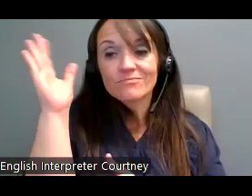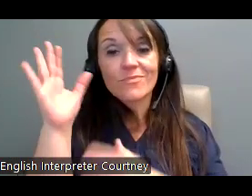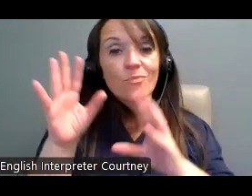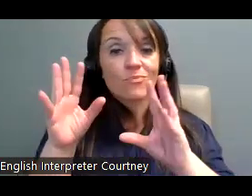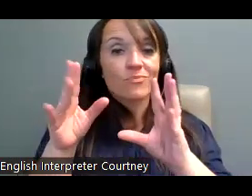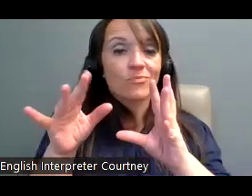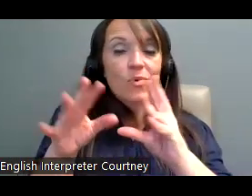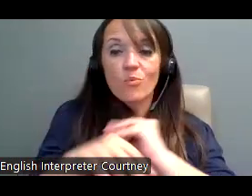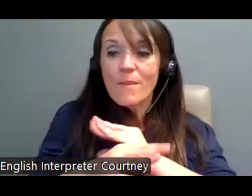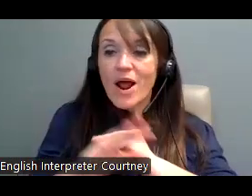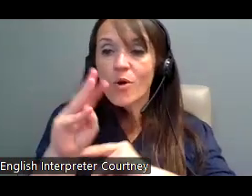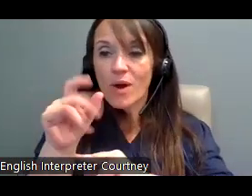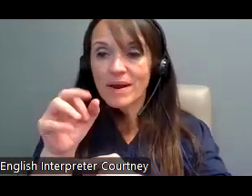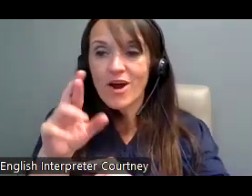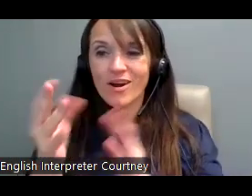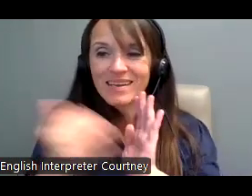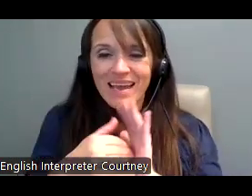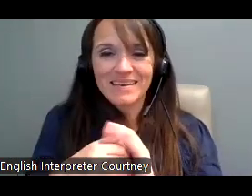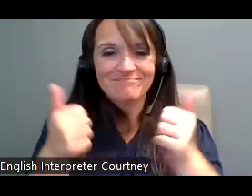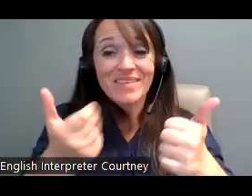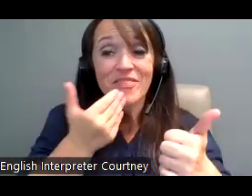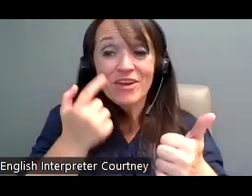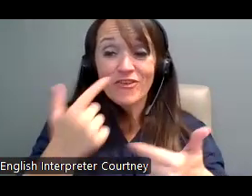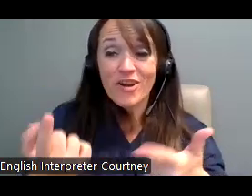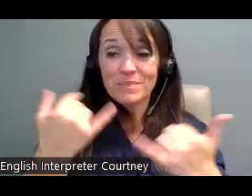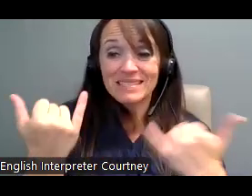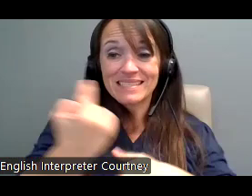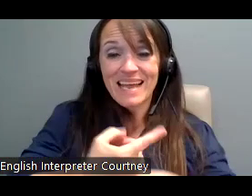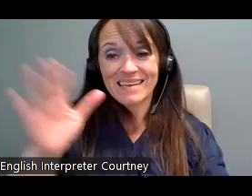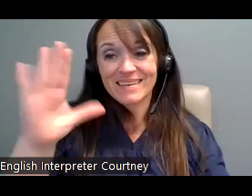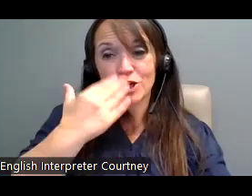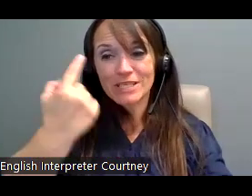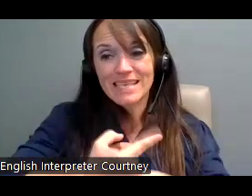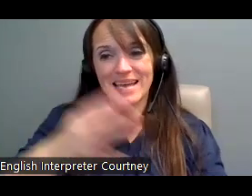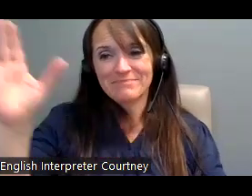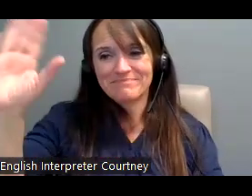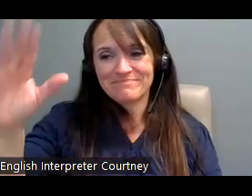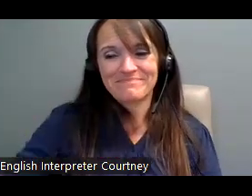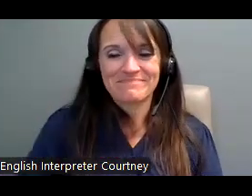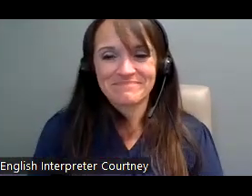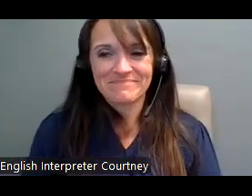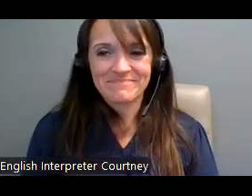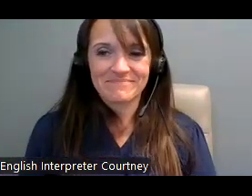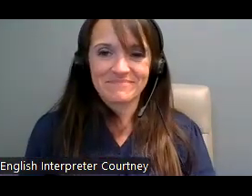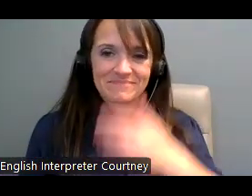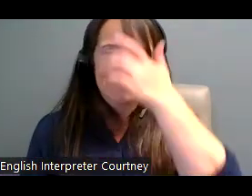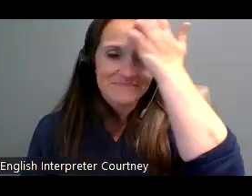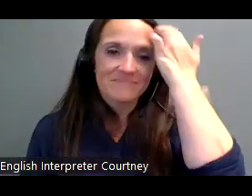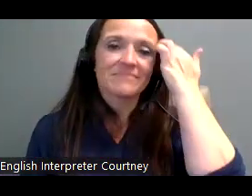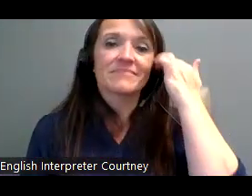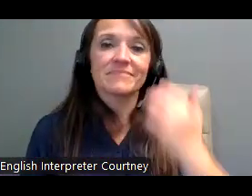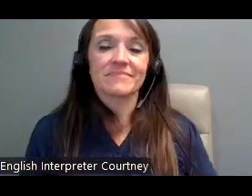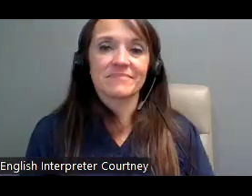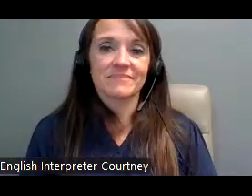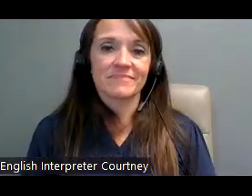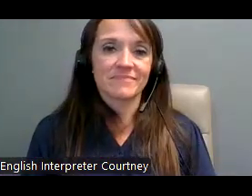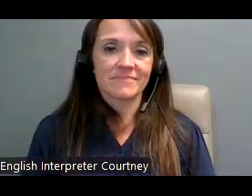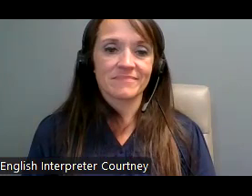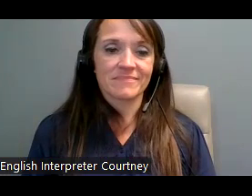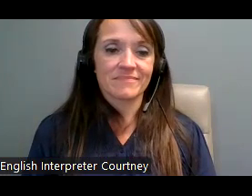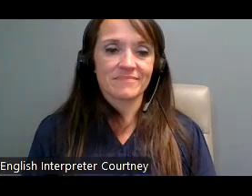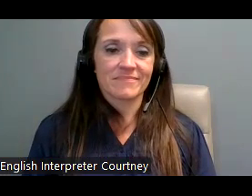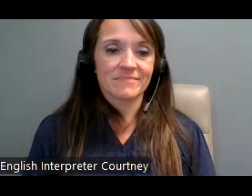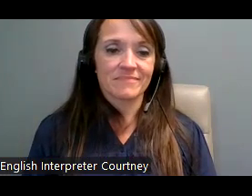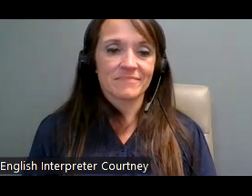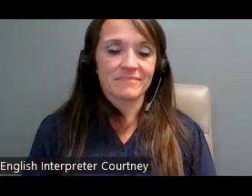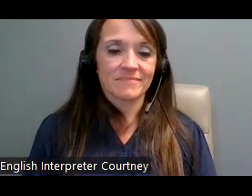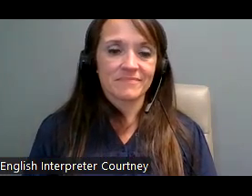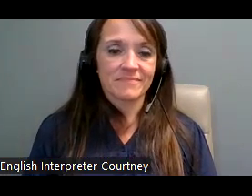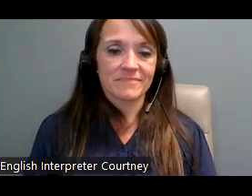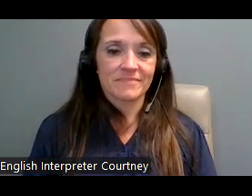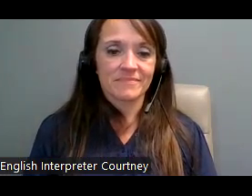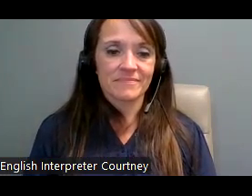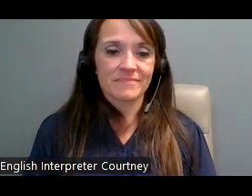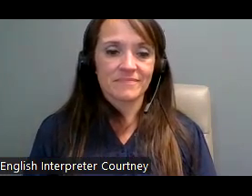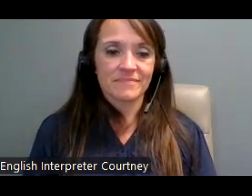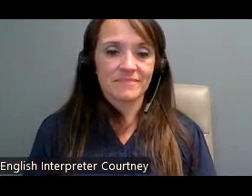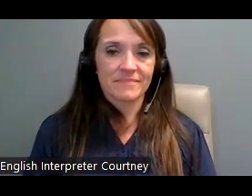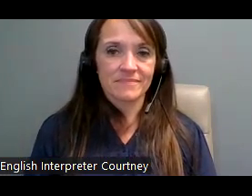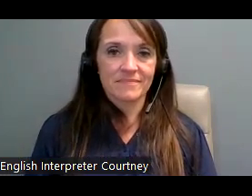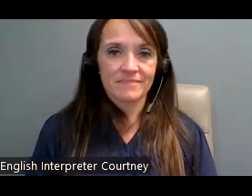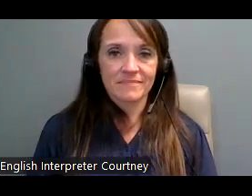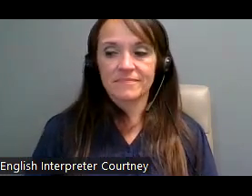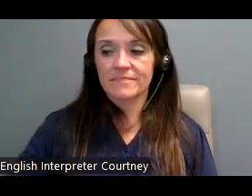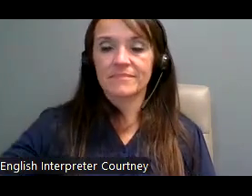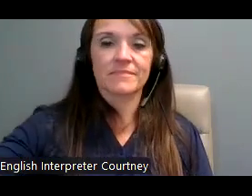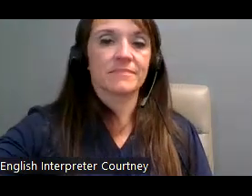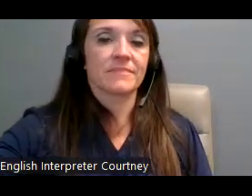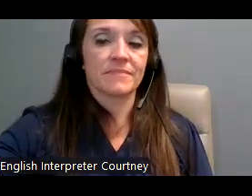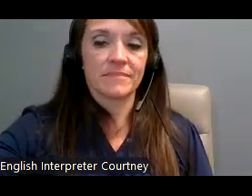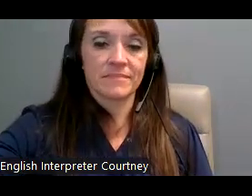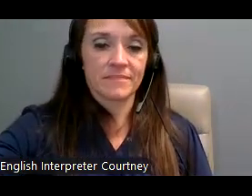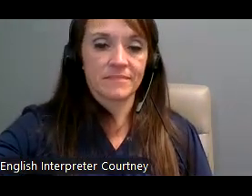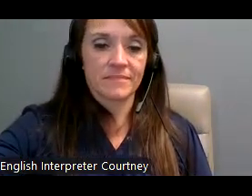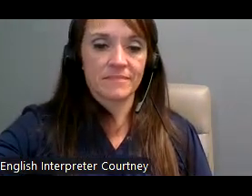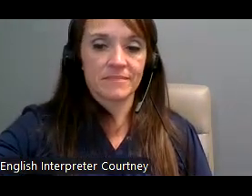for joining us today. -- I thank you everyone for joining us today and have a good day.